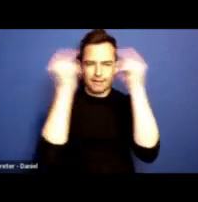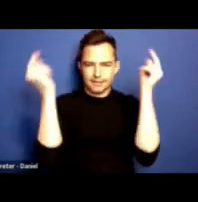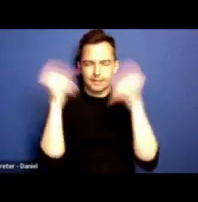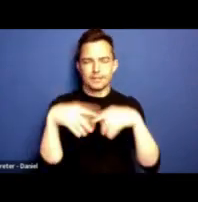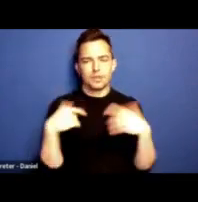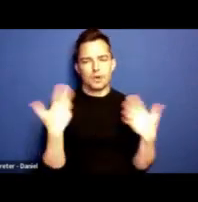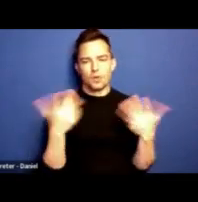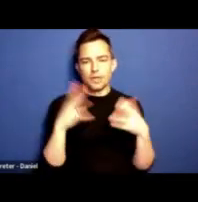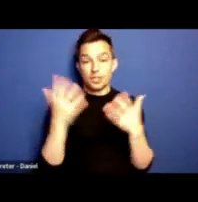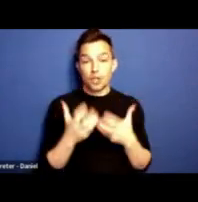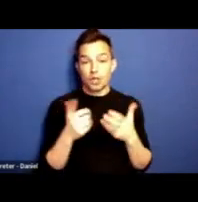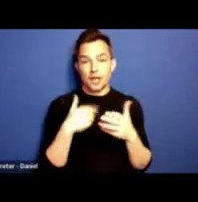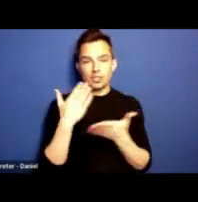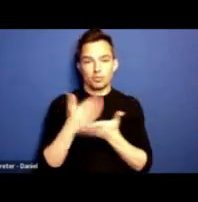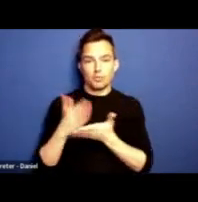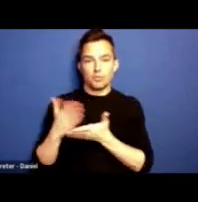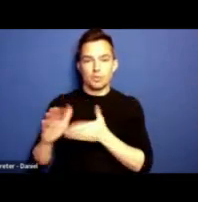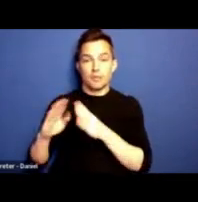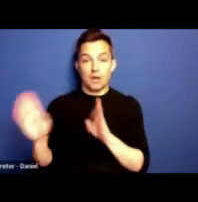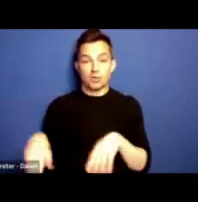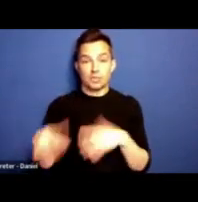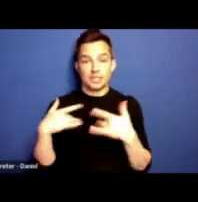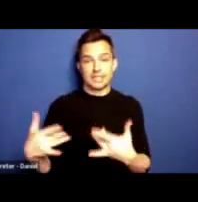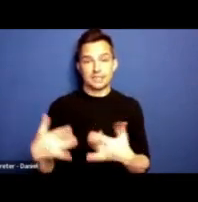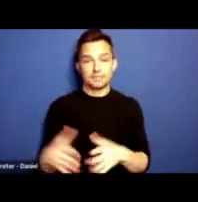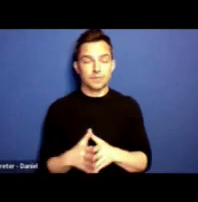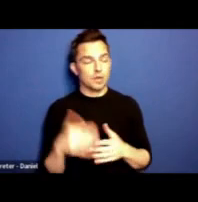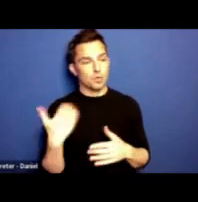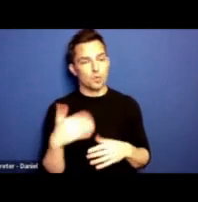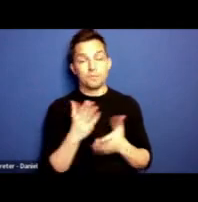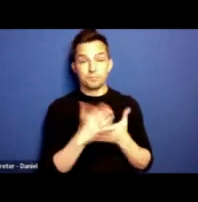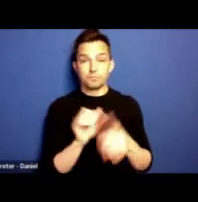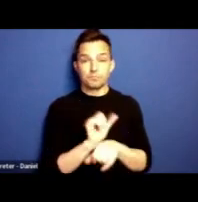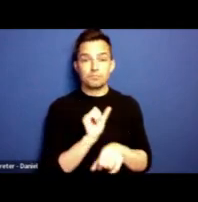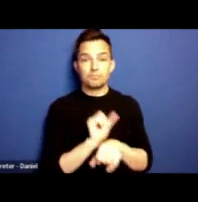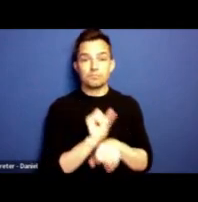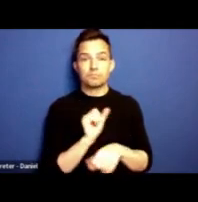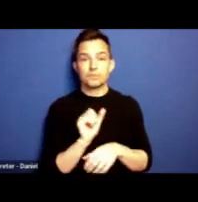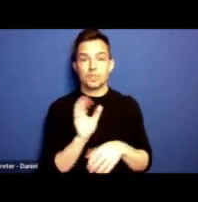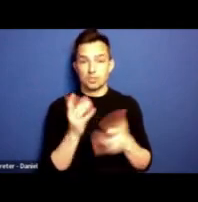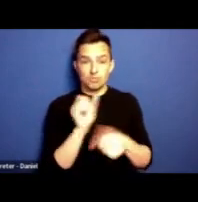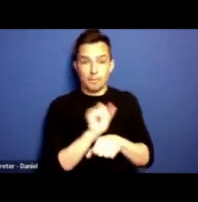dark, I just sweep the house. I said there's some employment, sweep, sweeping, right, go back